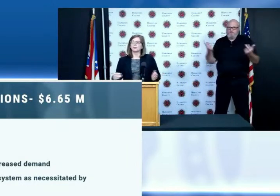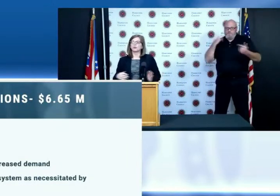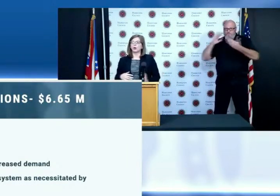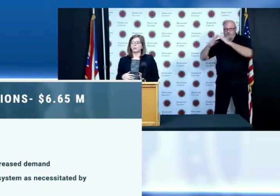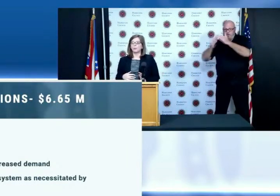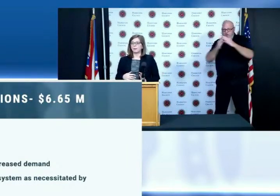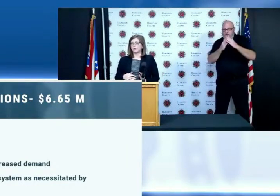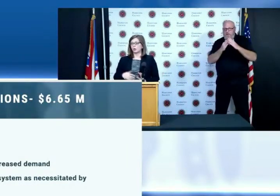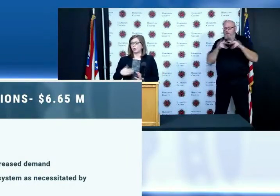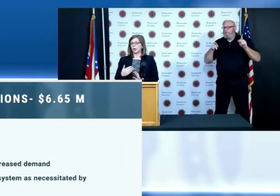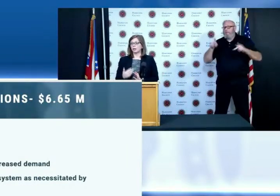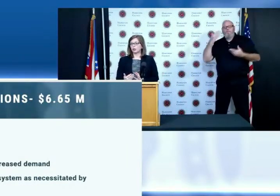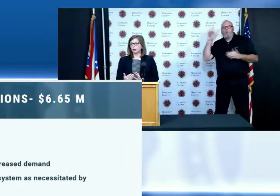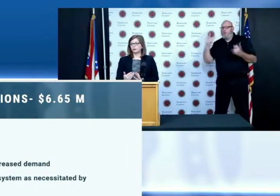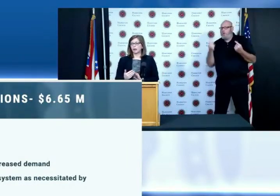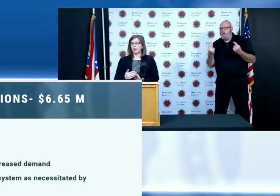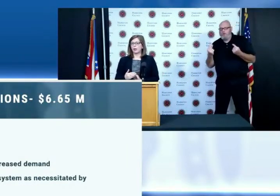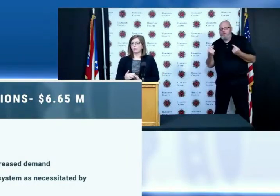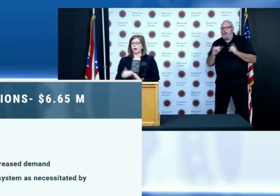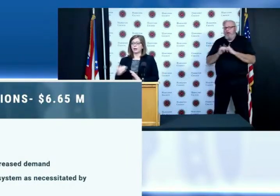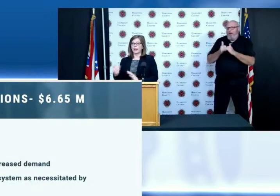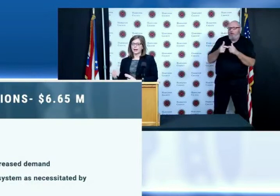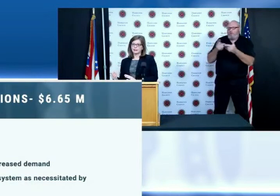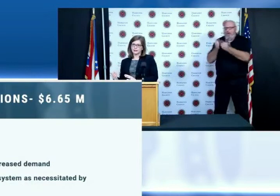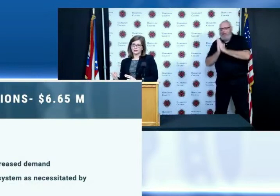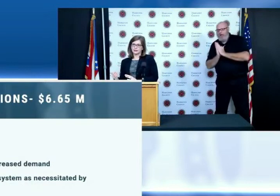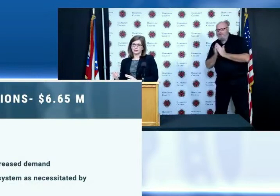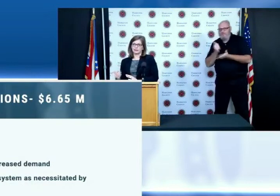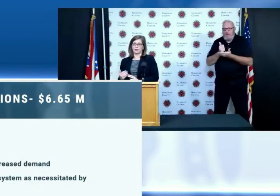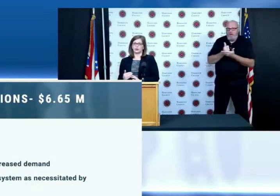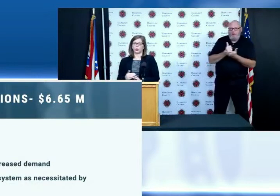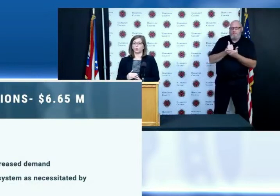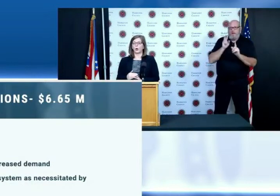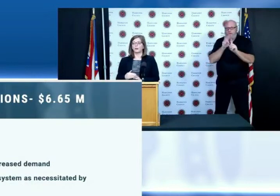don't maybe don't know where to turn for help or how to access the assistance or what the